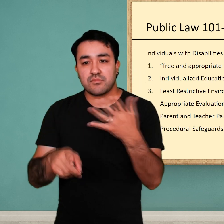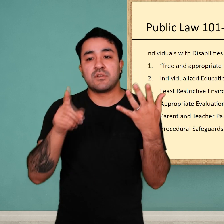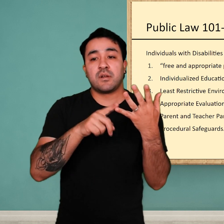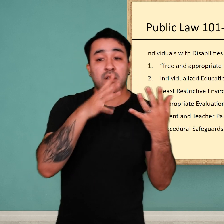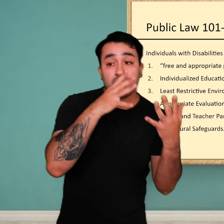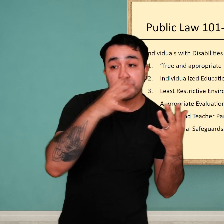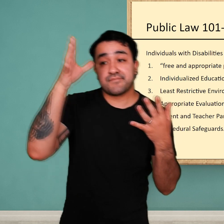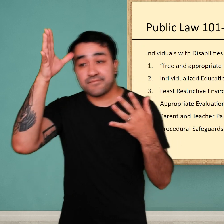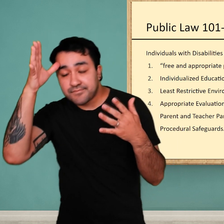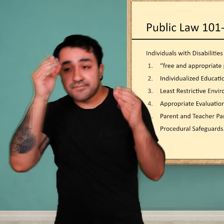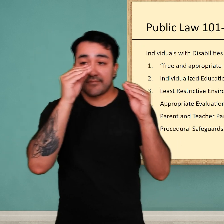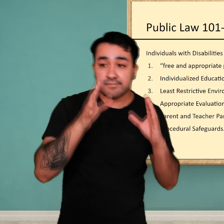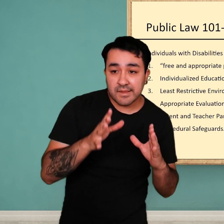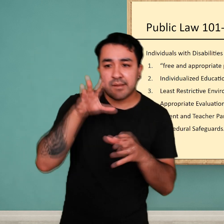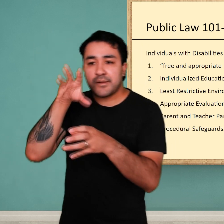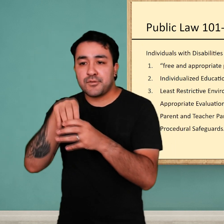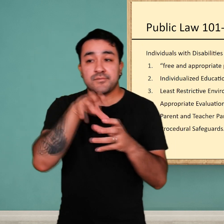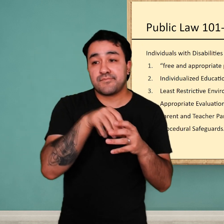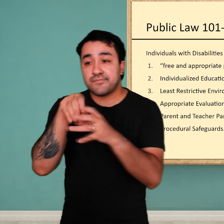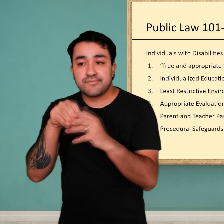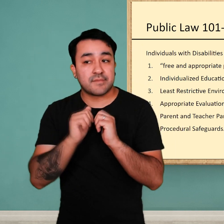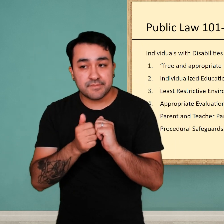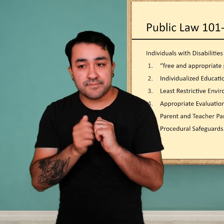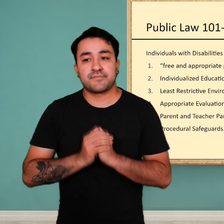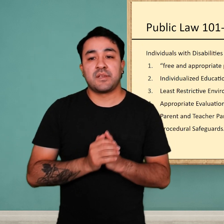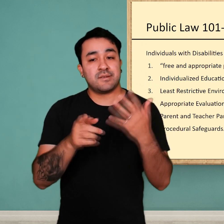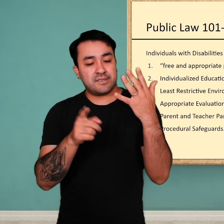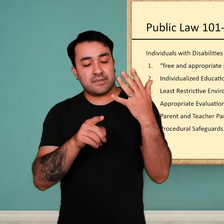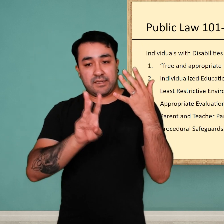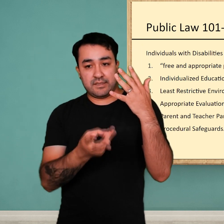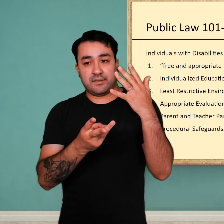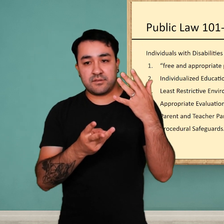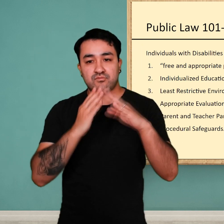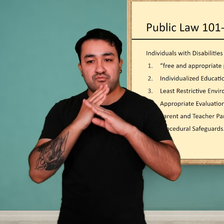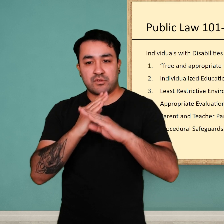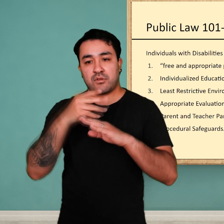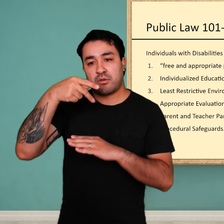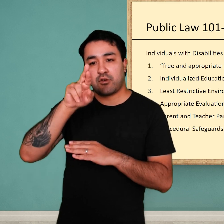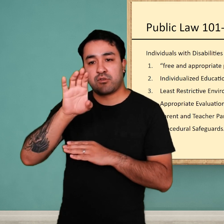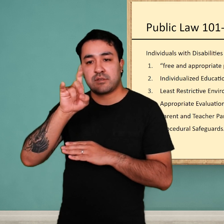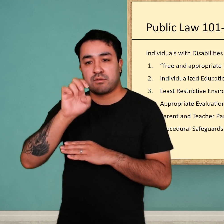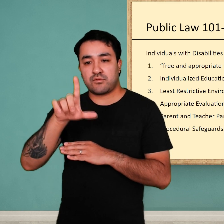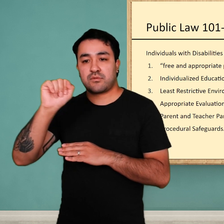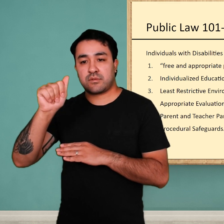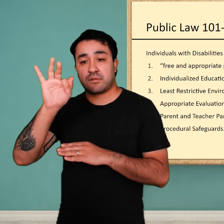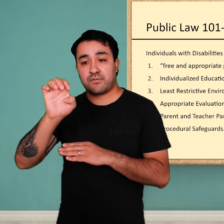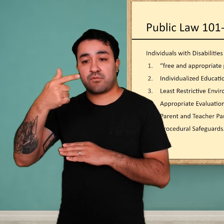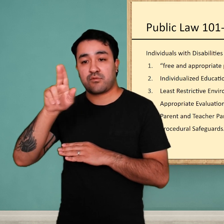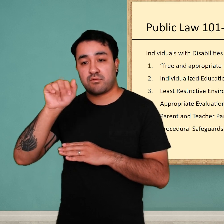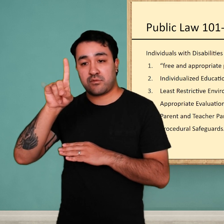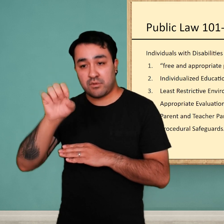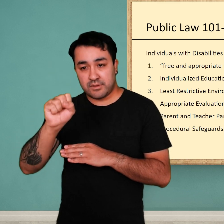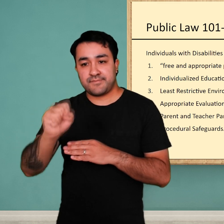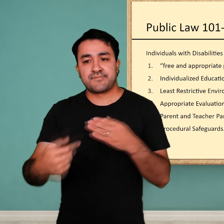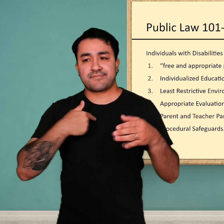Participation, and (6) Procedural Safeguards. We will focus on the second and third elements.